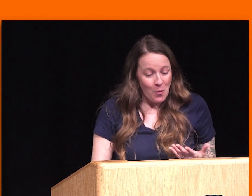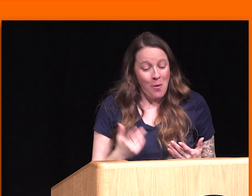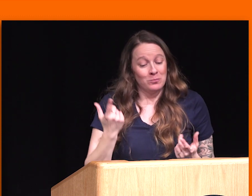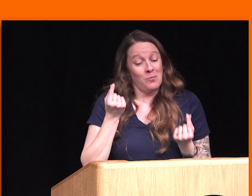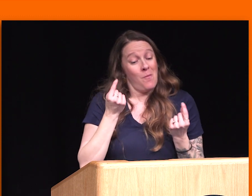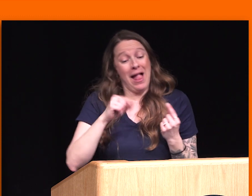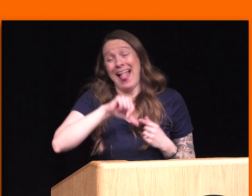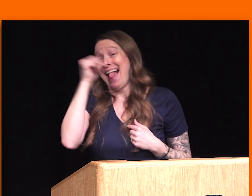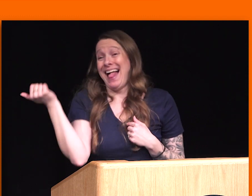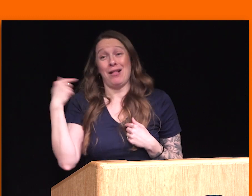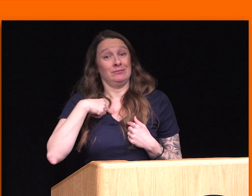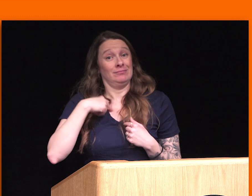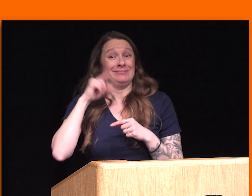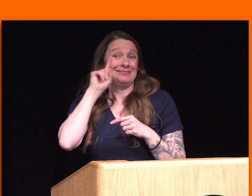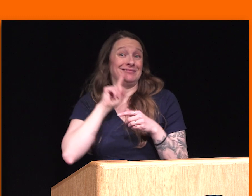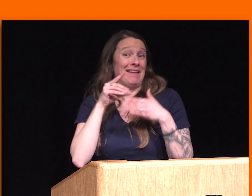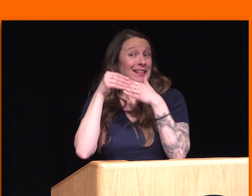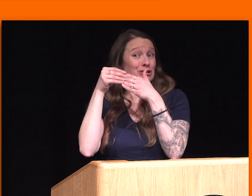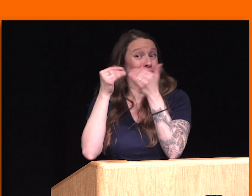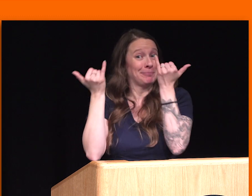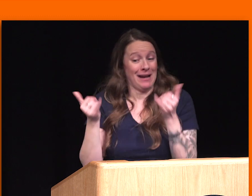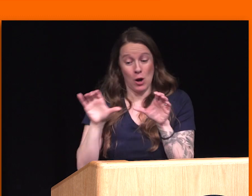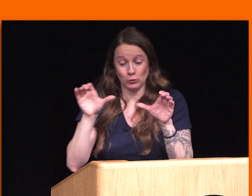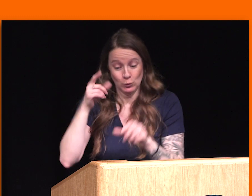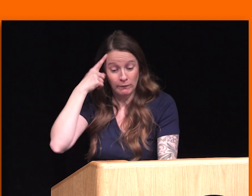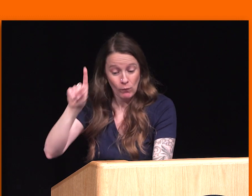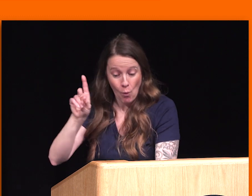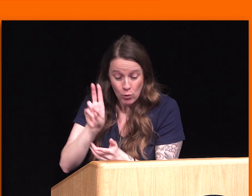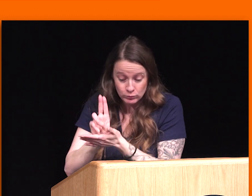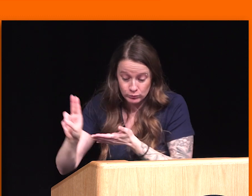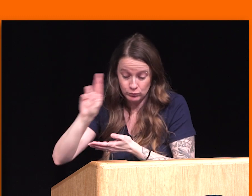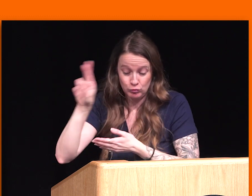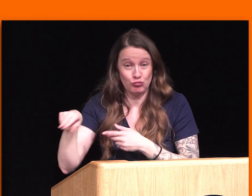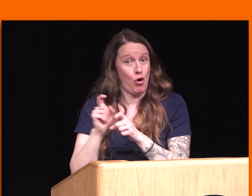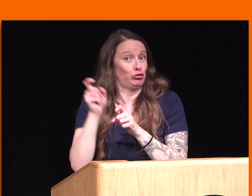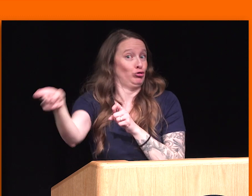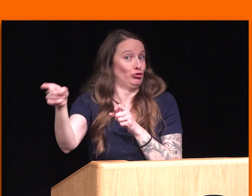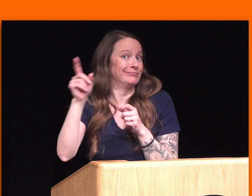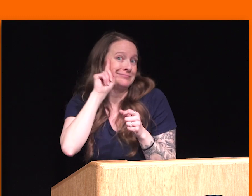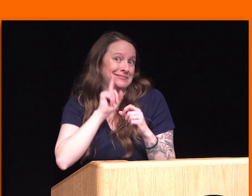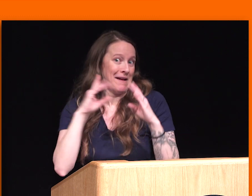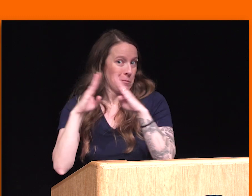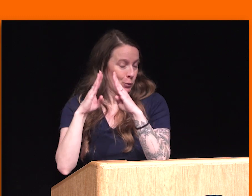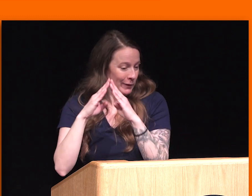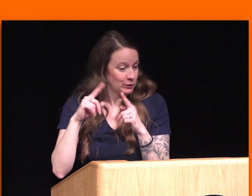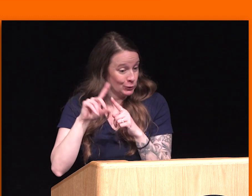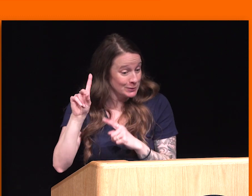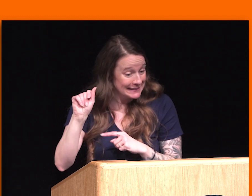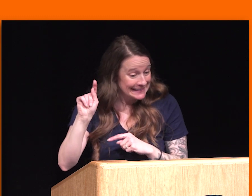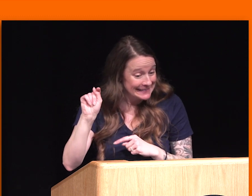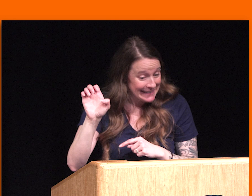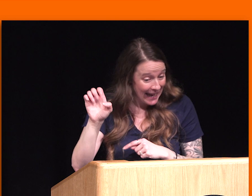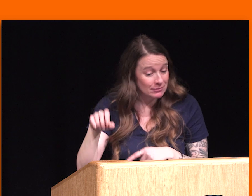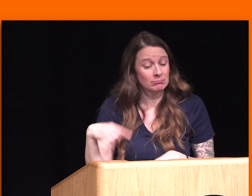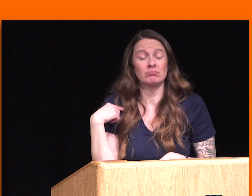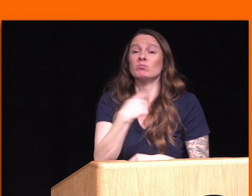It was really a huge learning process for us. So, Deaf Leadership Now has contributed greatly